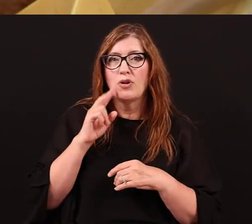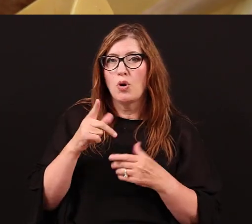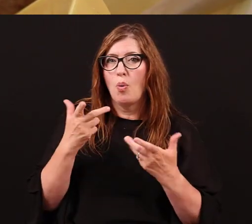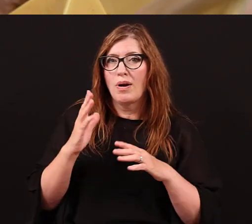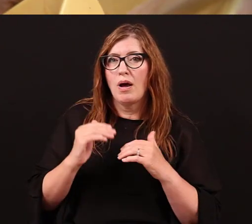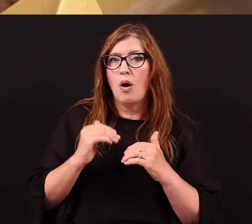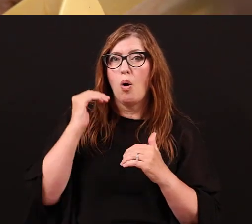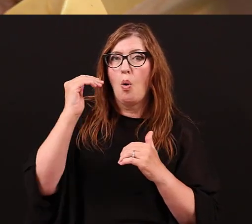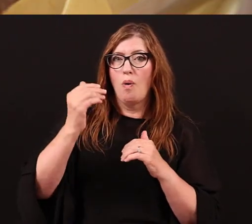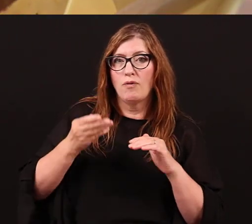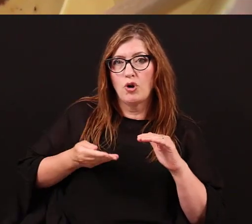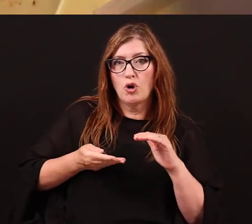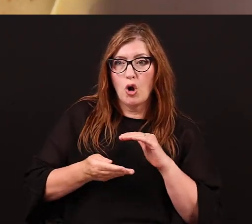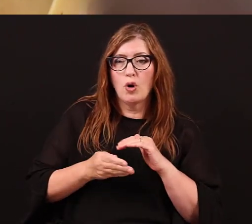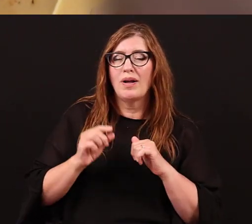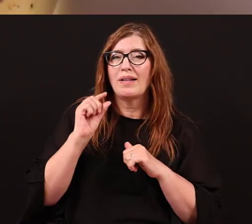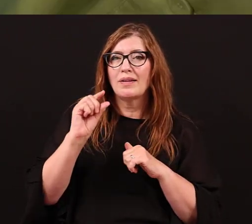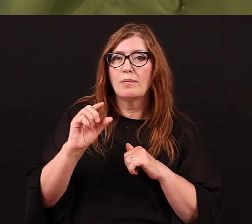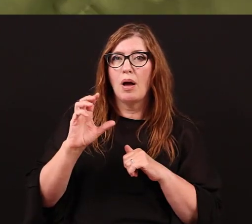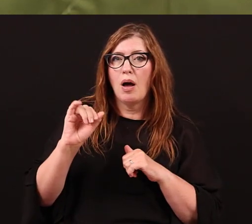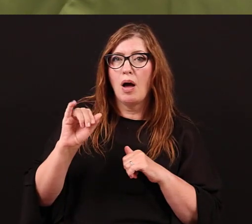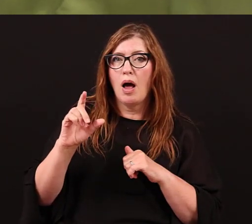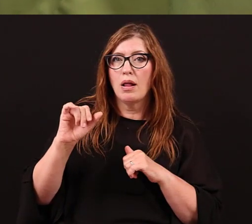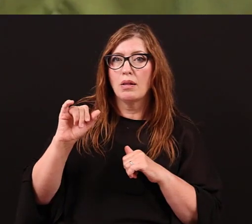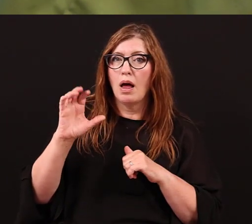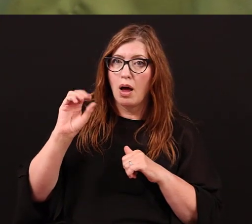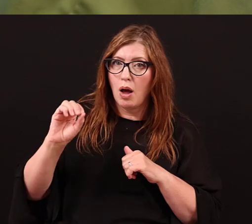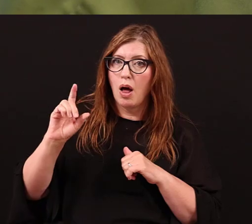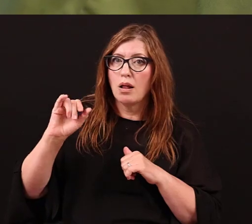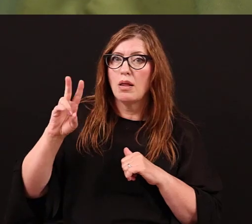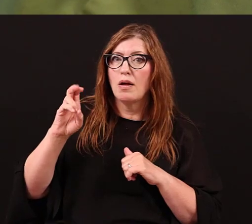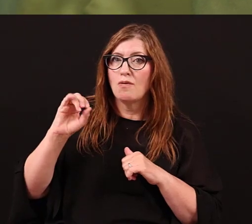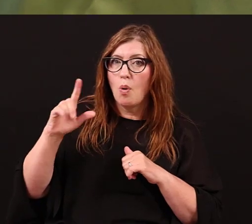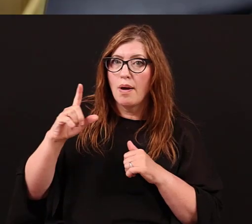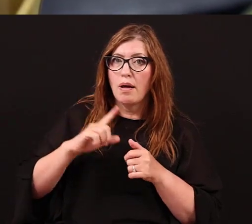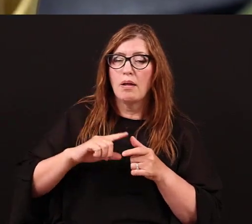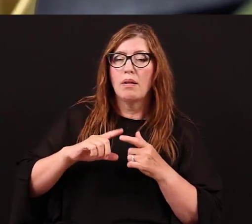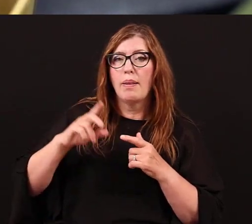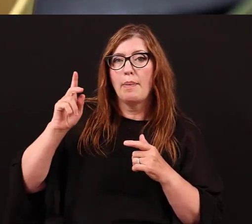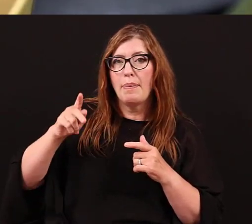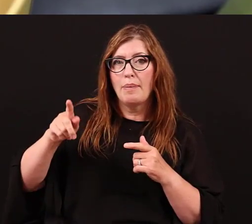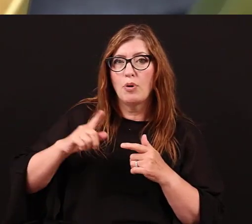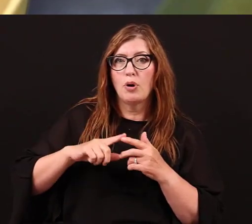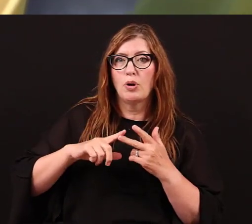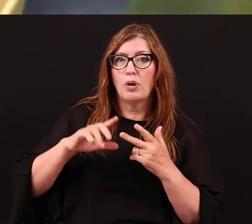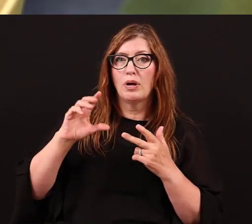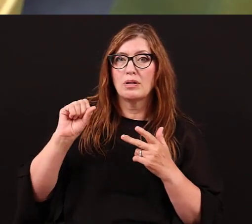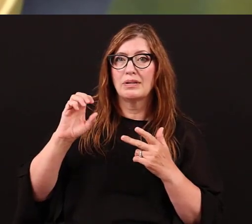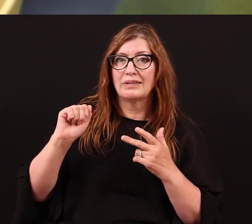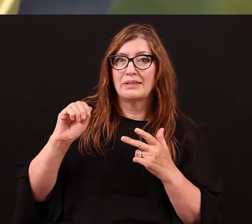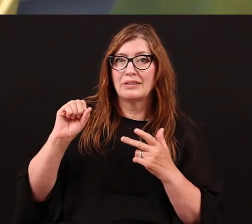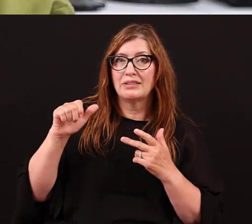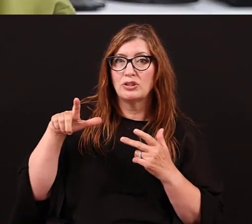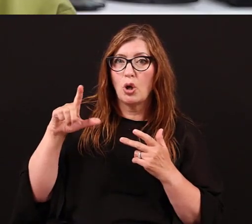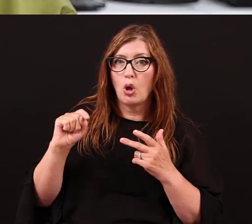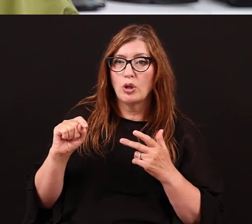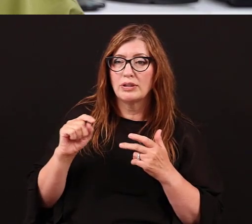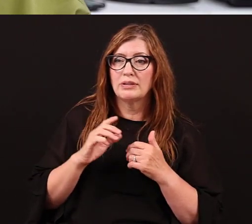Again, drizzle a little bit of olive oil, some pepper, sea salt. Just a pinch.